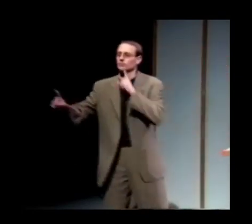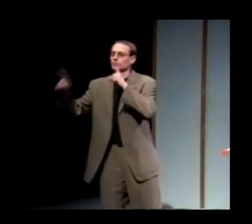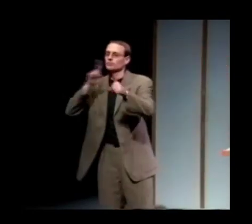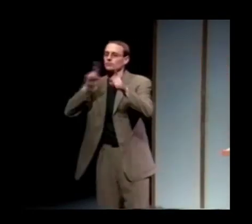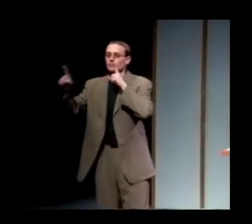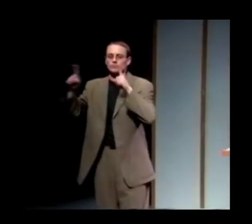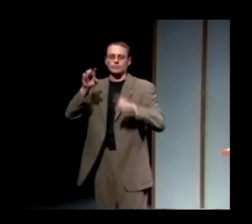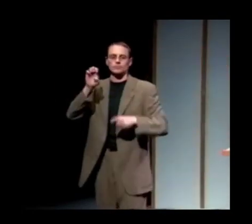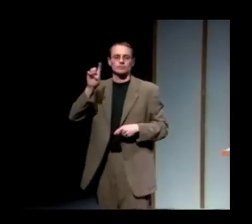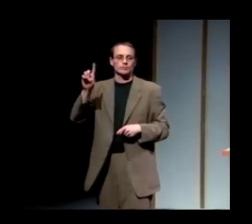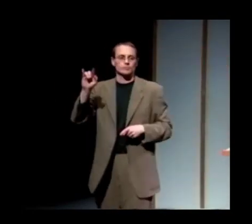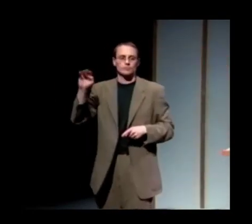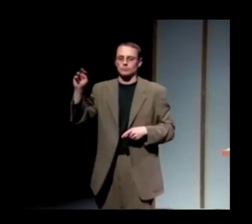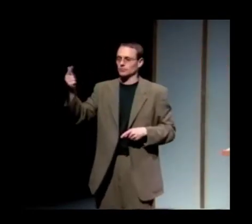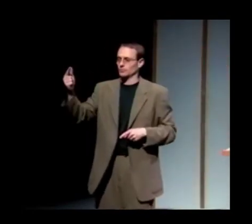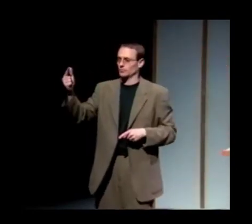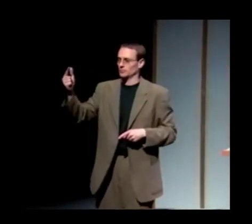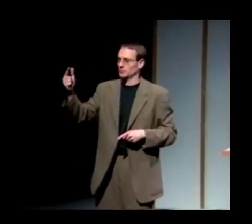HERE'S THE FIRST KIND. DIALOGUE EDITING.